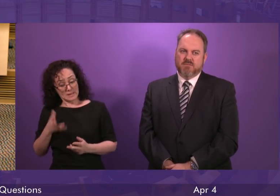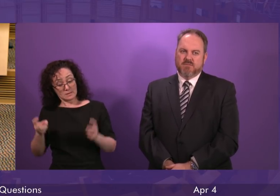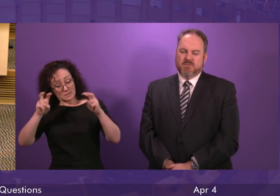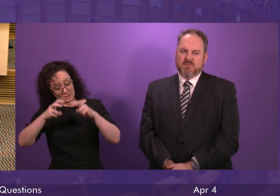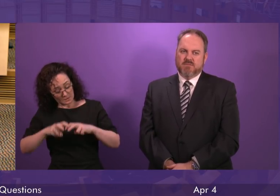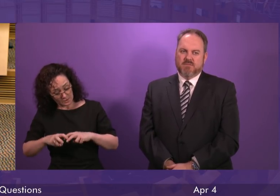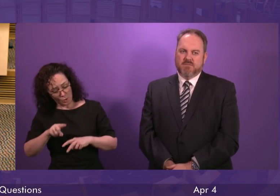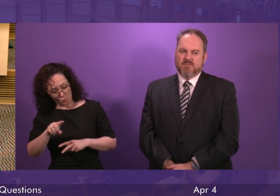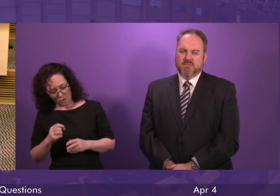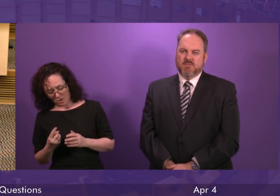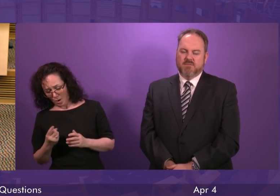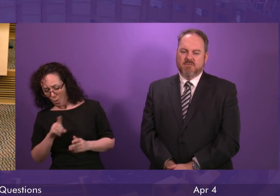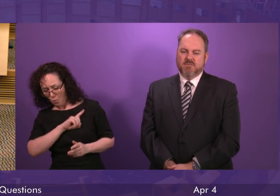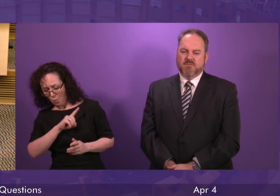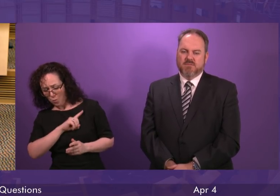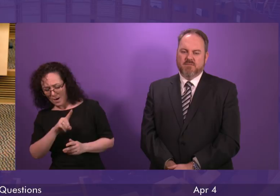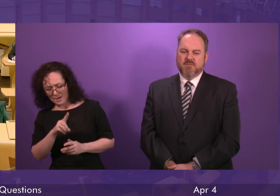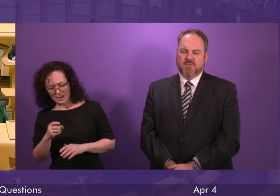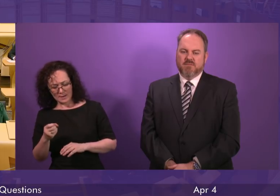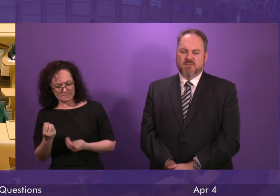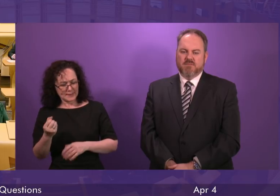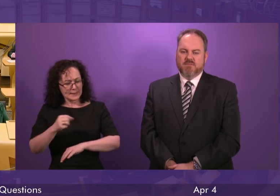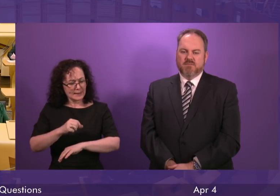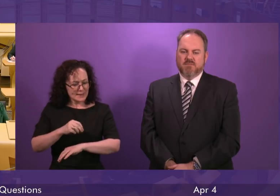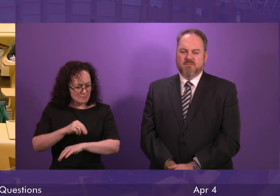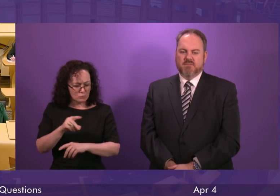the practice of lower dosage of chemotherapy in NHS Tayside. That resulted in the publication,